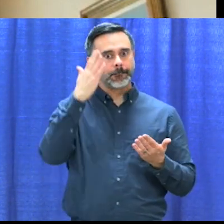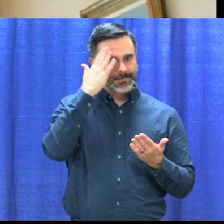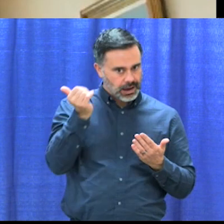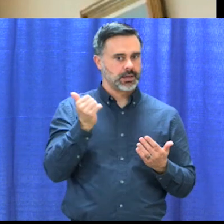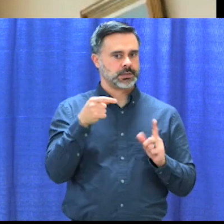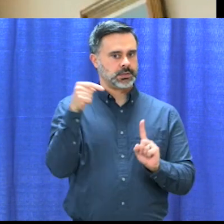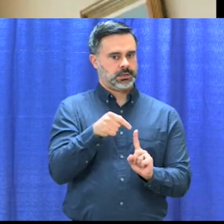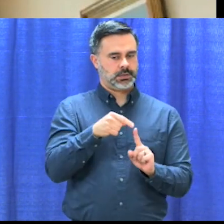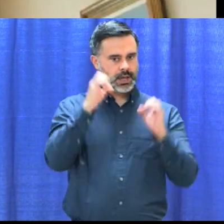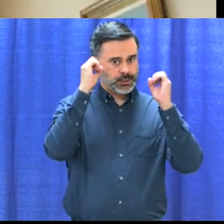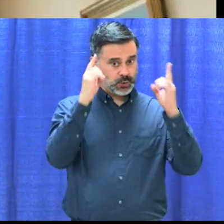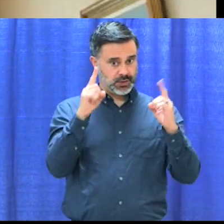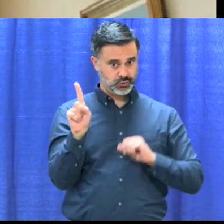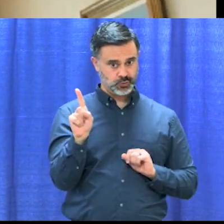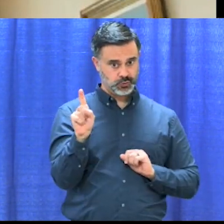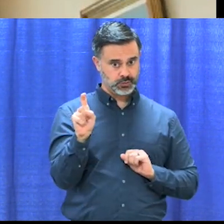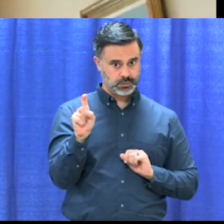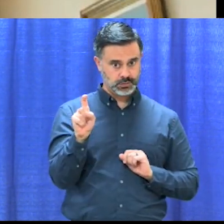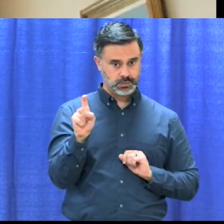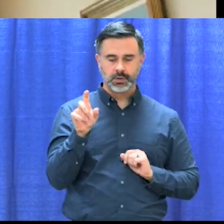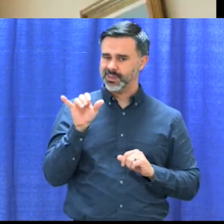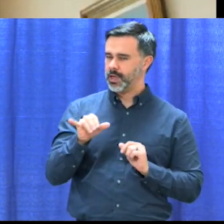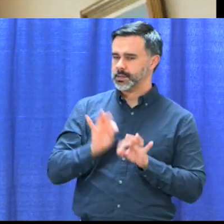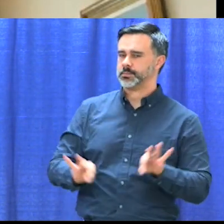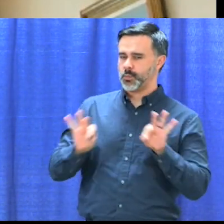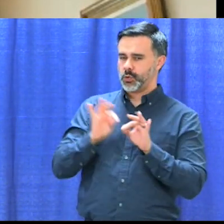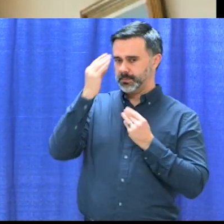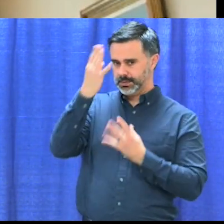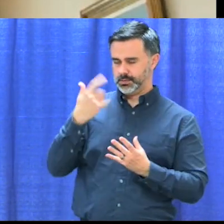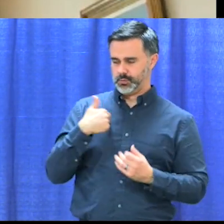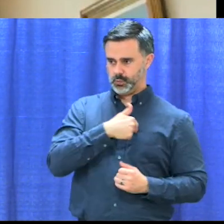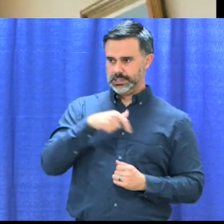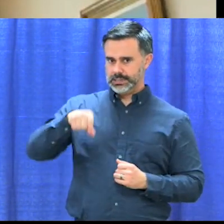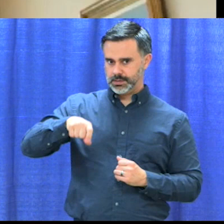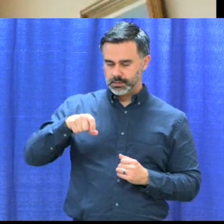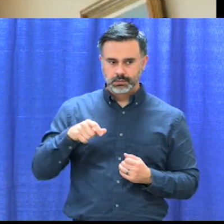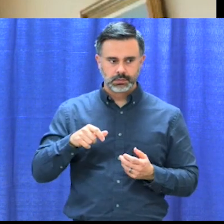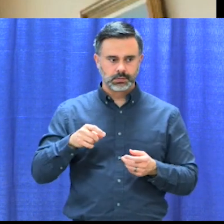It's an important information that we need to figure out which families are still signing